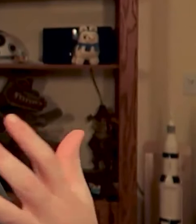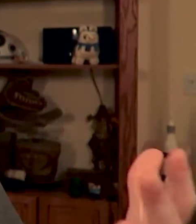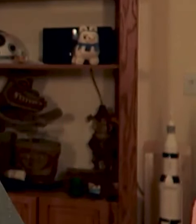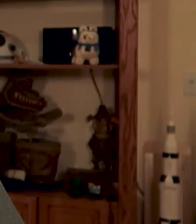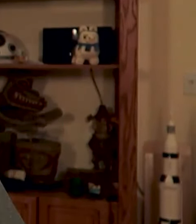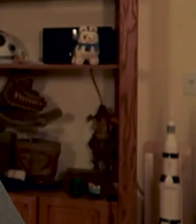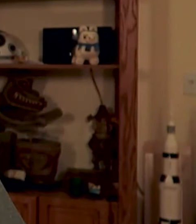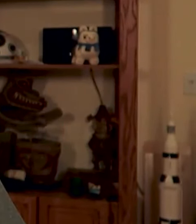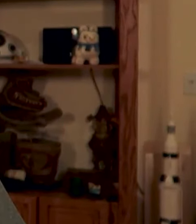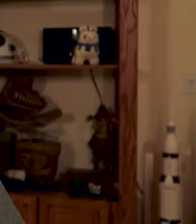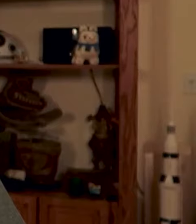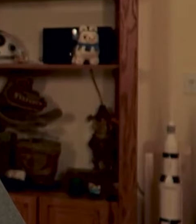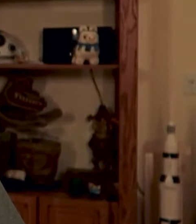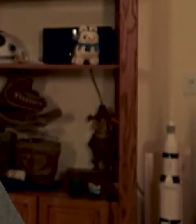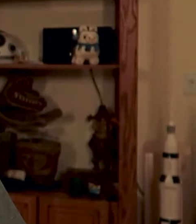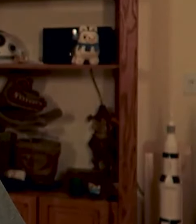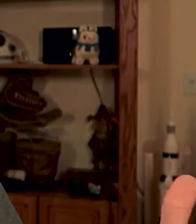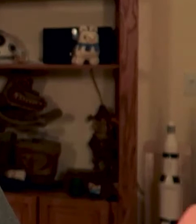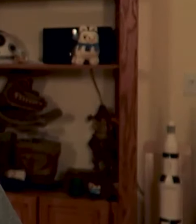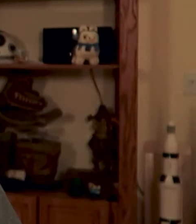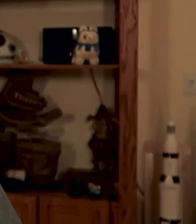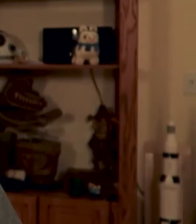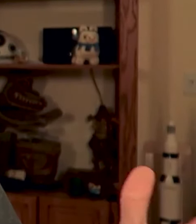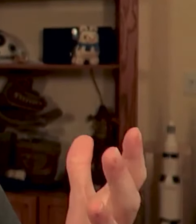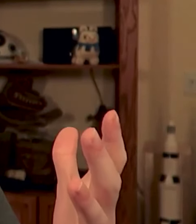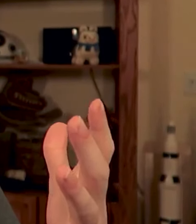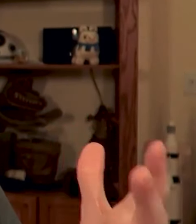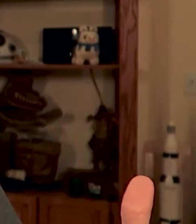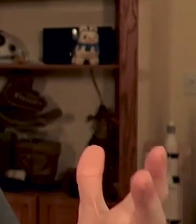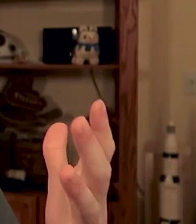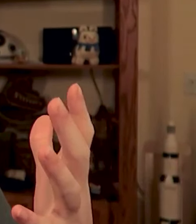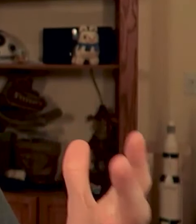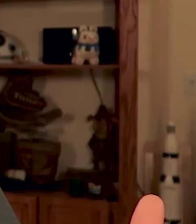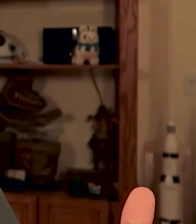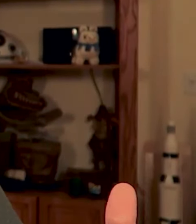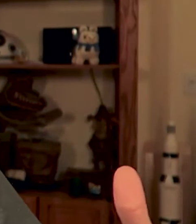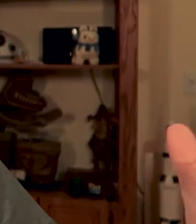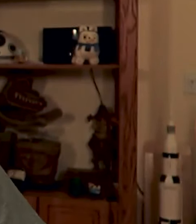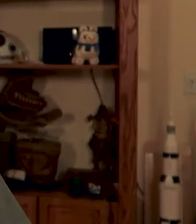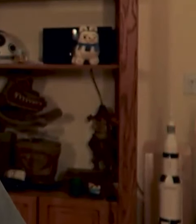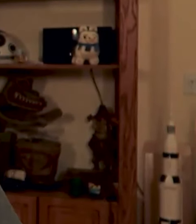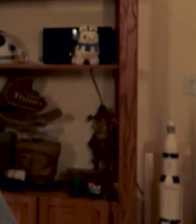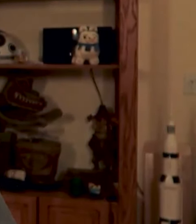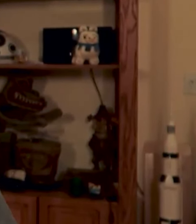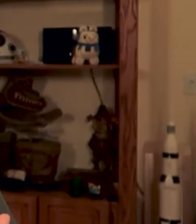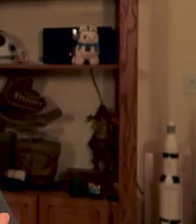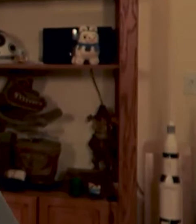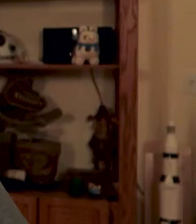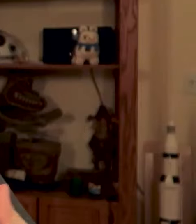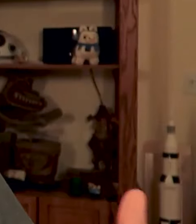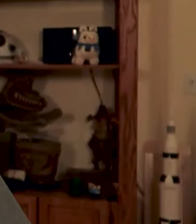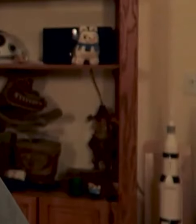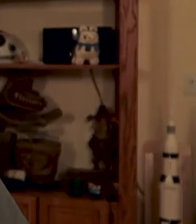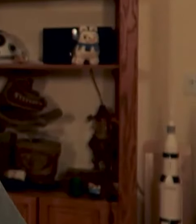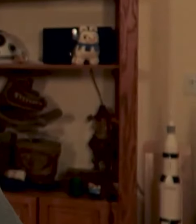CRYSTAL AND PUT IT IN A TORCH OR LANTERN AND WE'RE NOW CASTING ORANGE LIGHT IN MINECRAFT. THAT IS RIGHT.